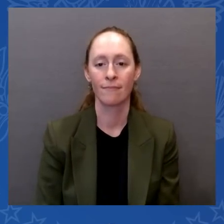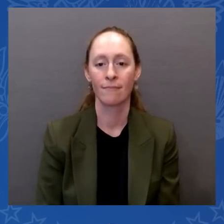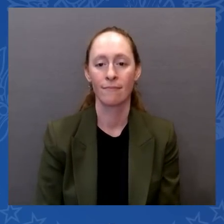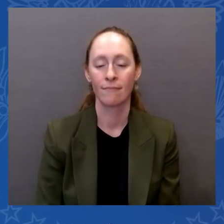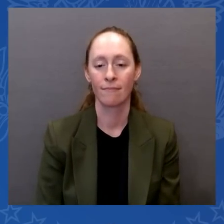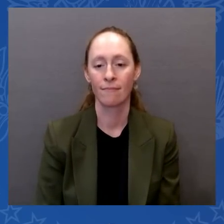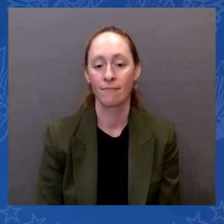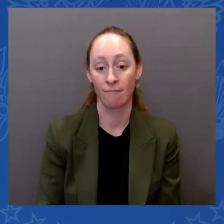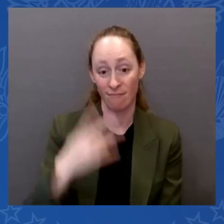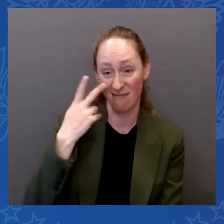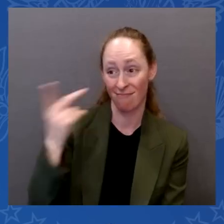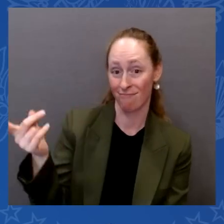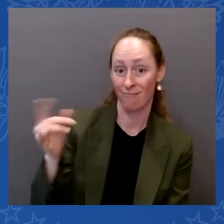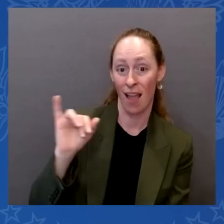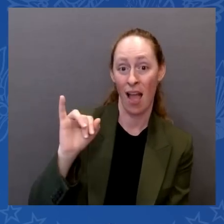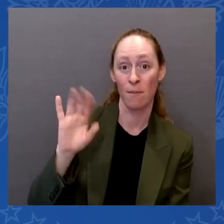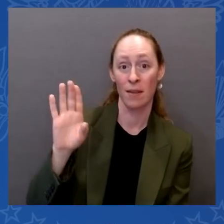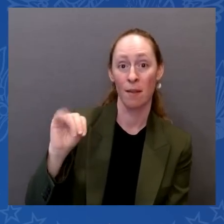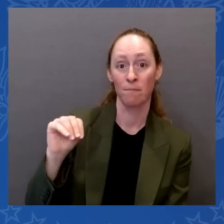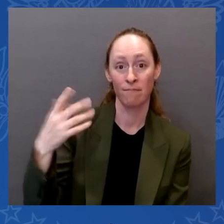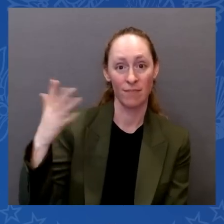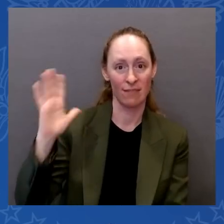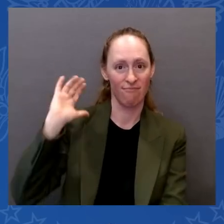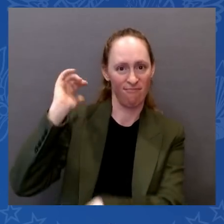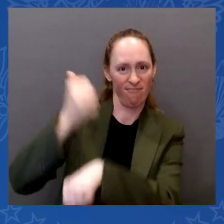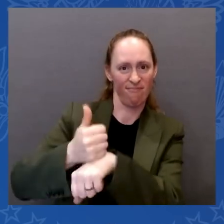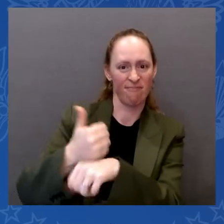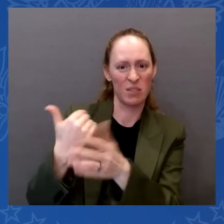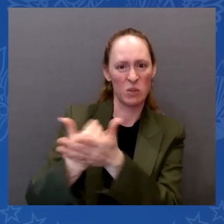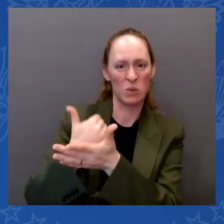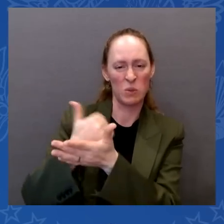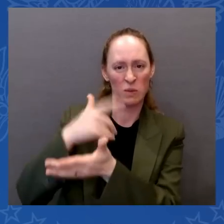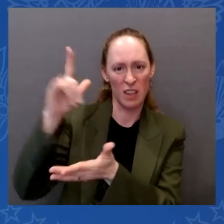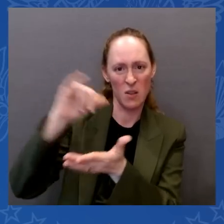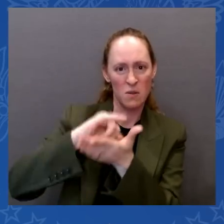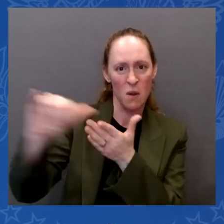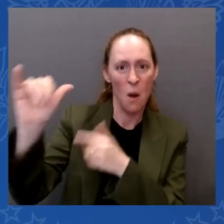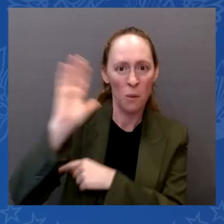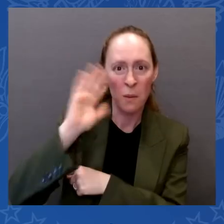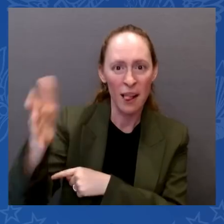over to Syracuse, New York. We're talking just those two outfits are several hundred billion dollars over time.